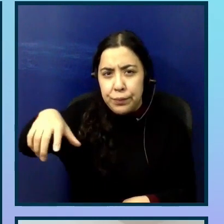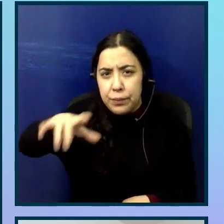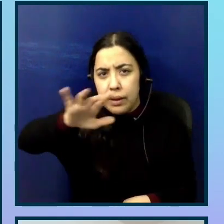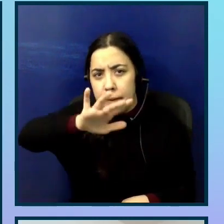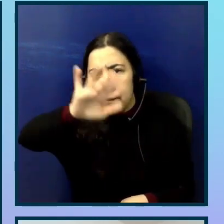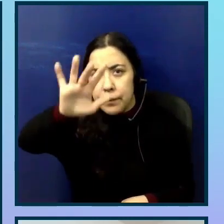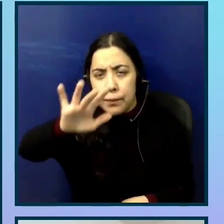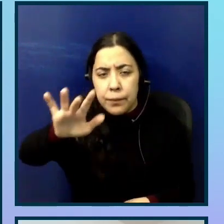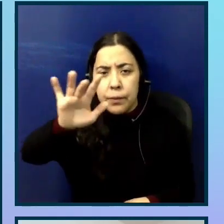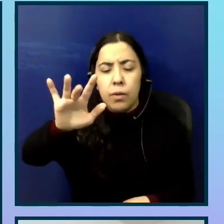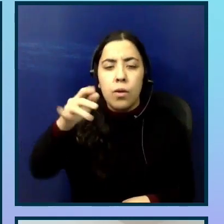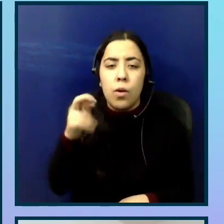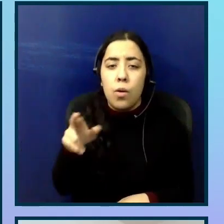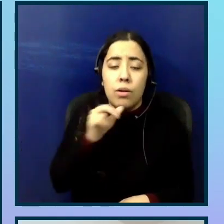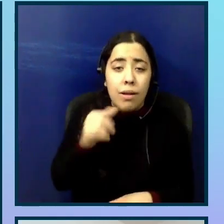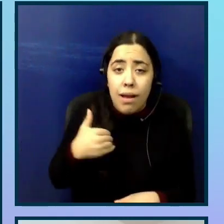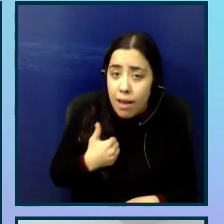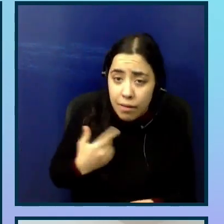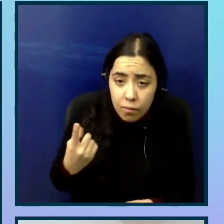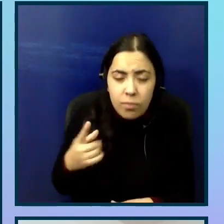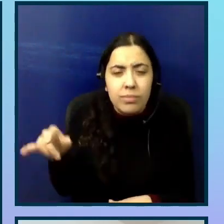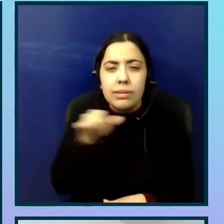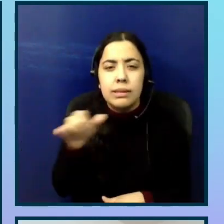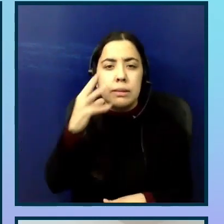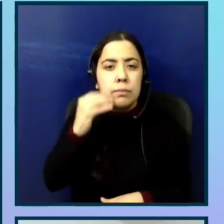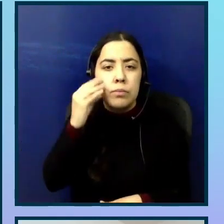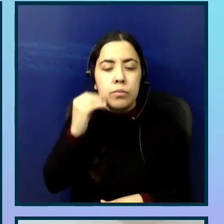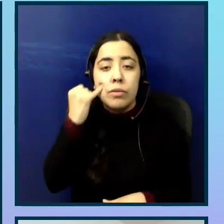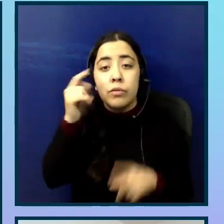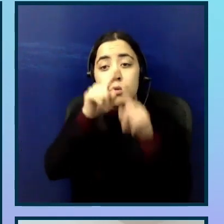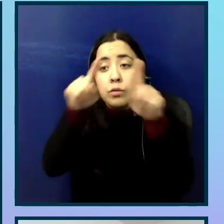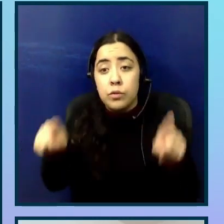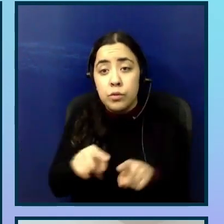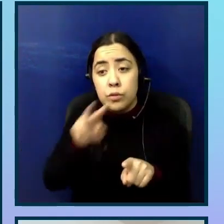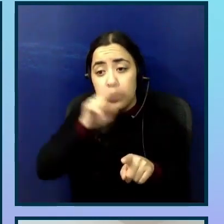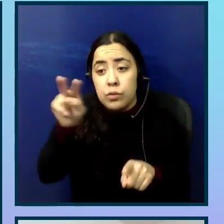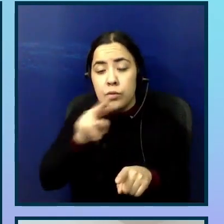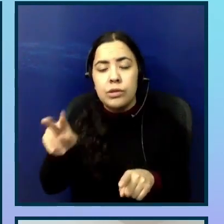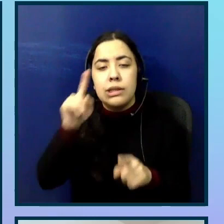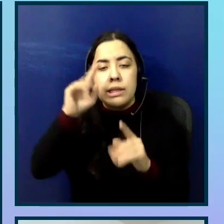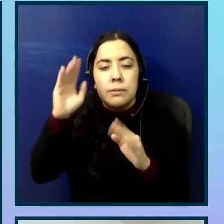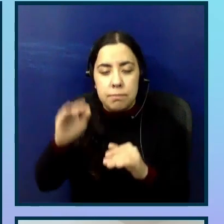that the screen reader reads what's expected, including labels and descriptions.